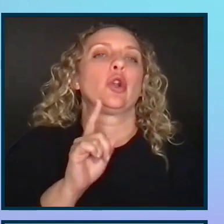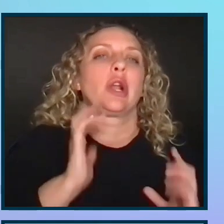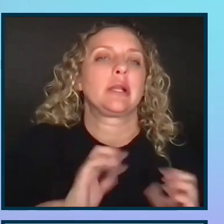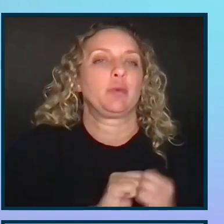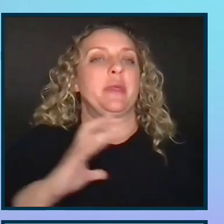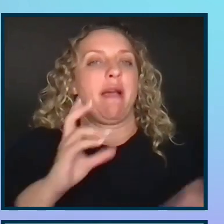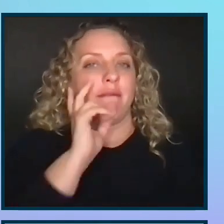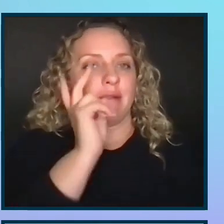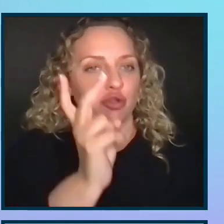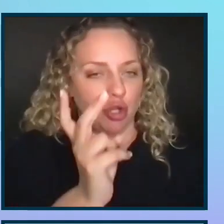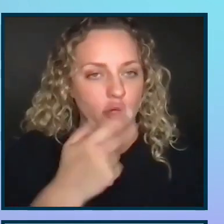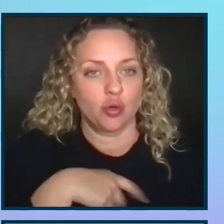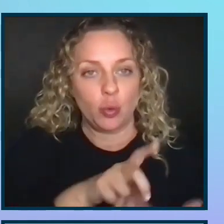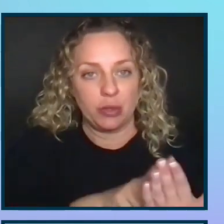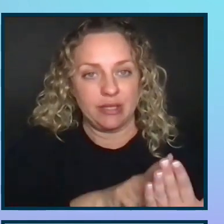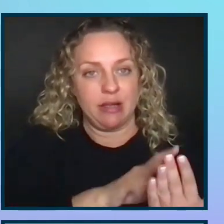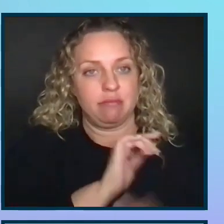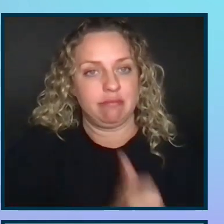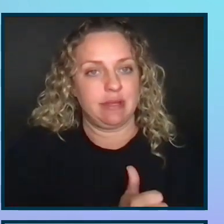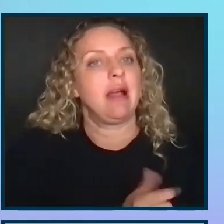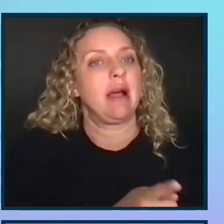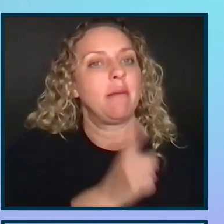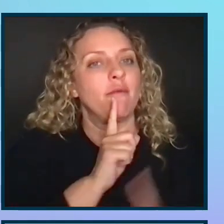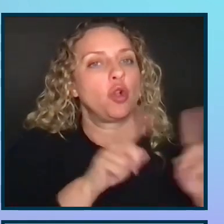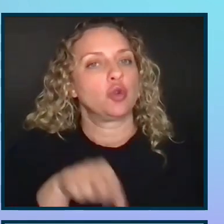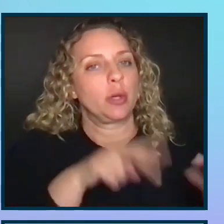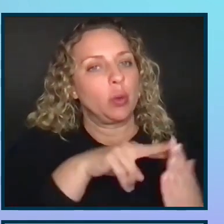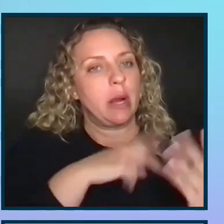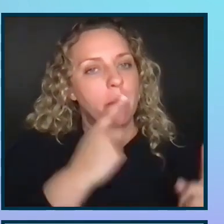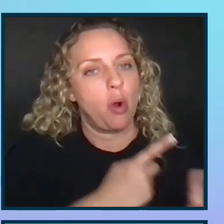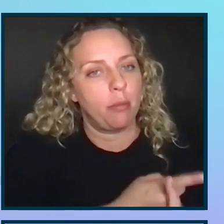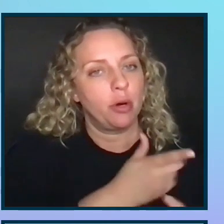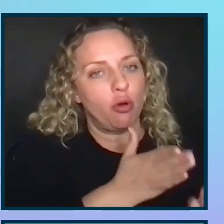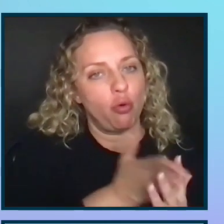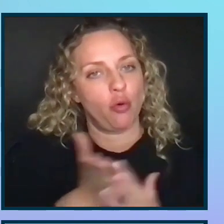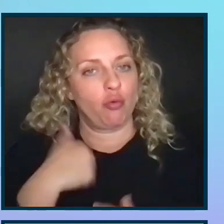So we design experiences. So that screen readers can properly move through our screens and flows.